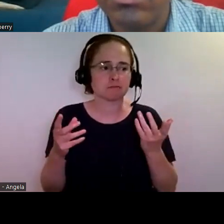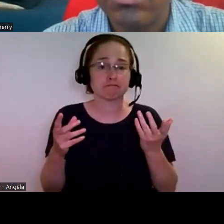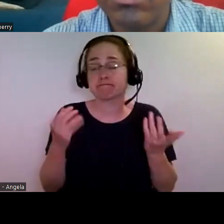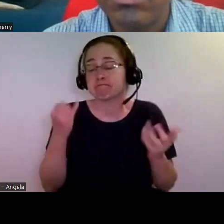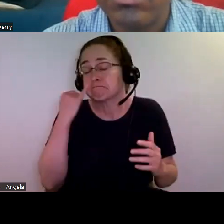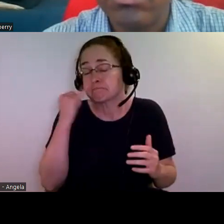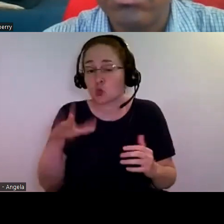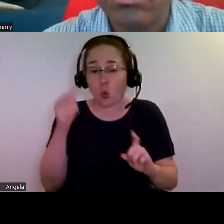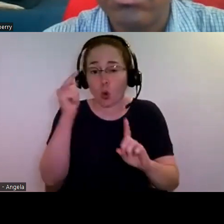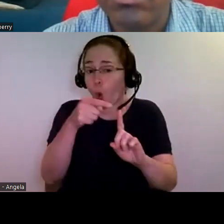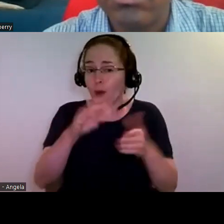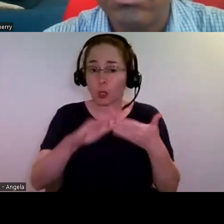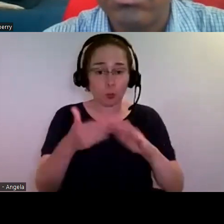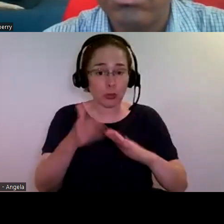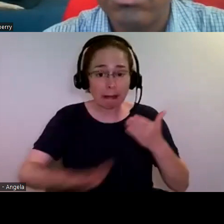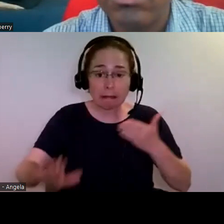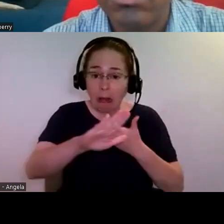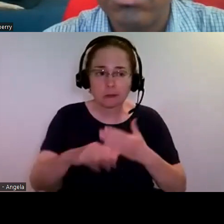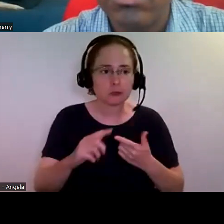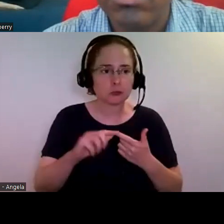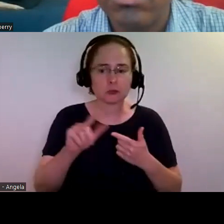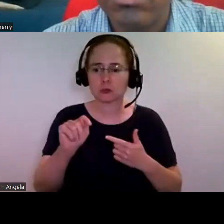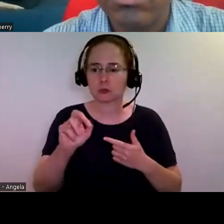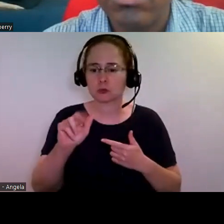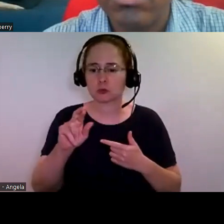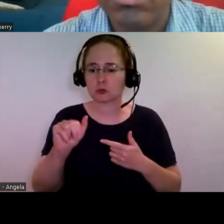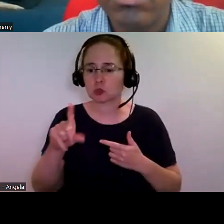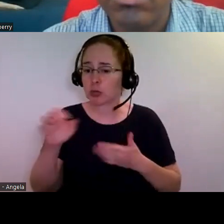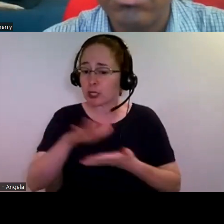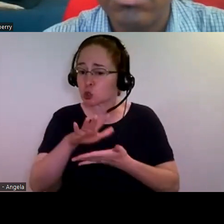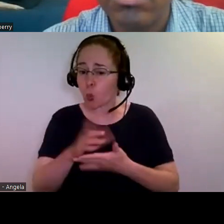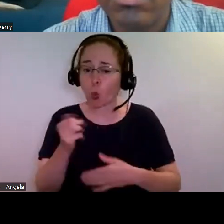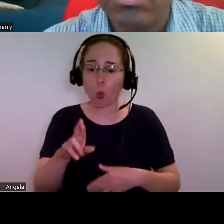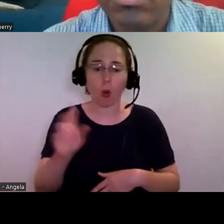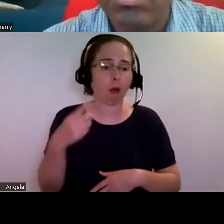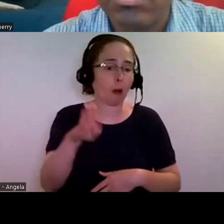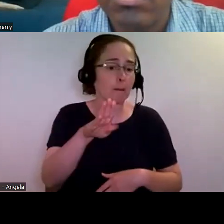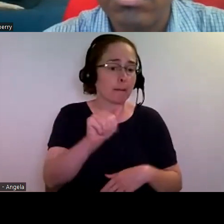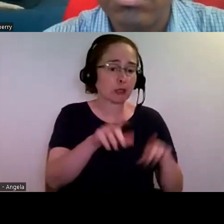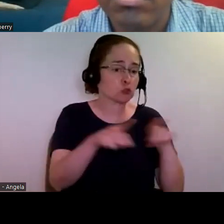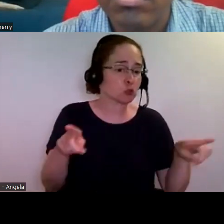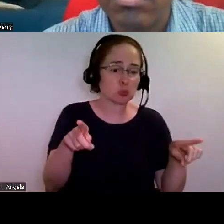is community college or trade school or even just a bachelor's degree and nothing higher than that,